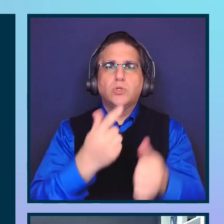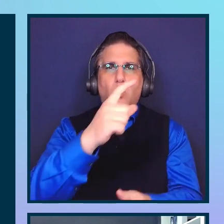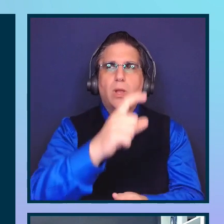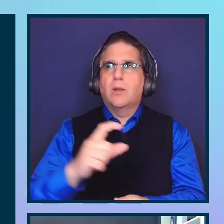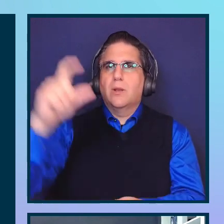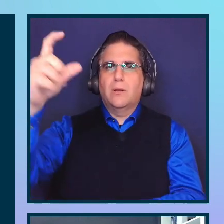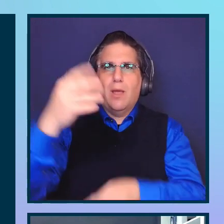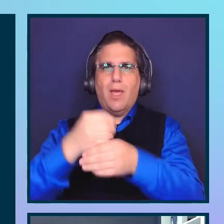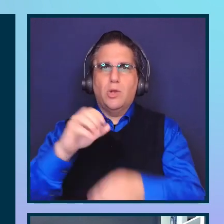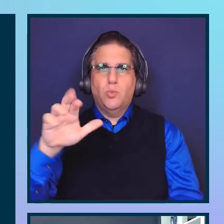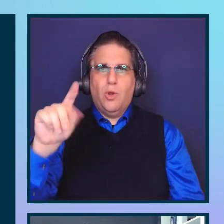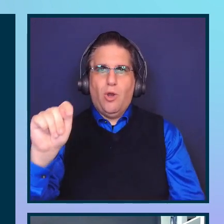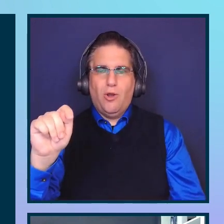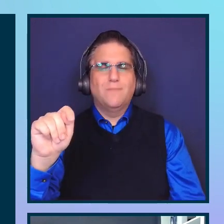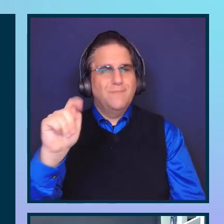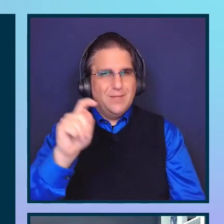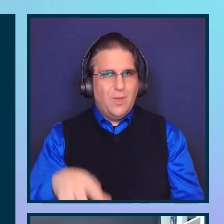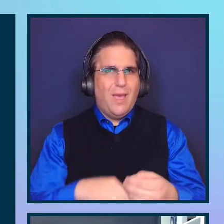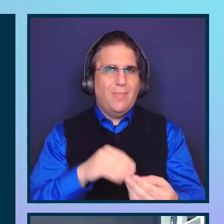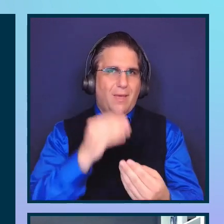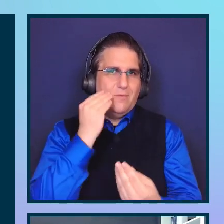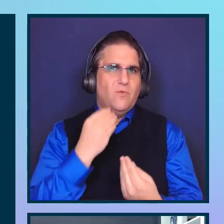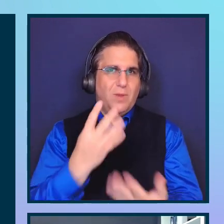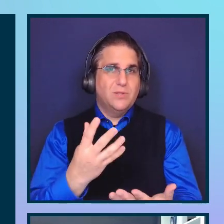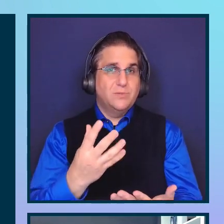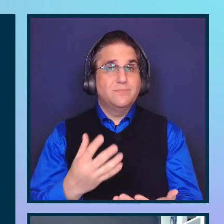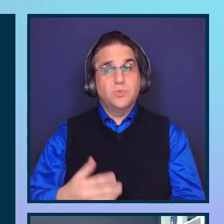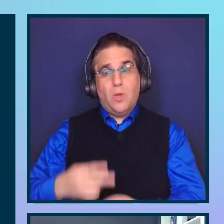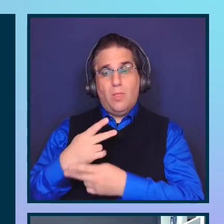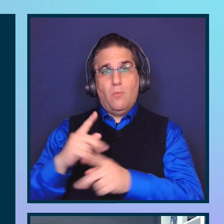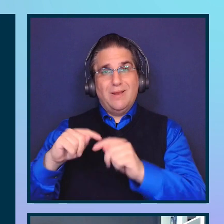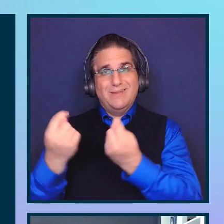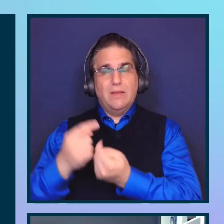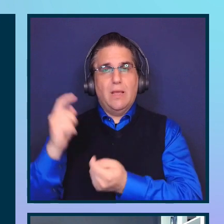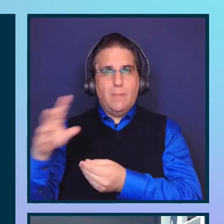Those requirements needs to be written there from the product team. Rather, we need to let them know when you do an Add To Cart